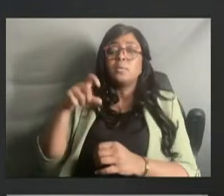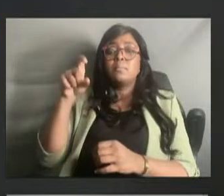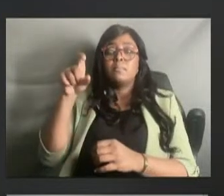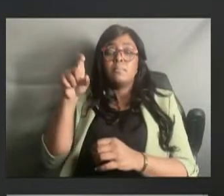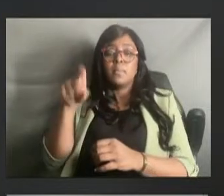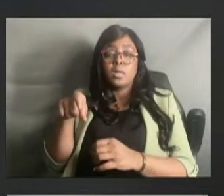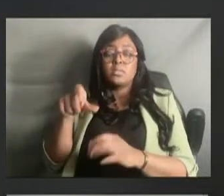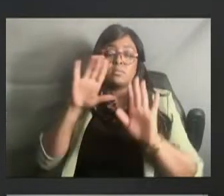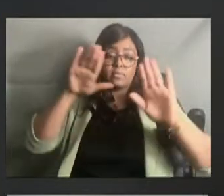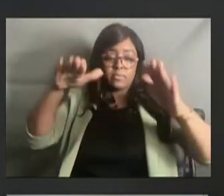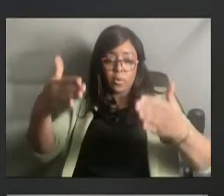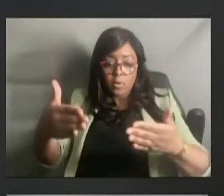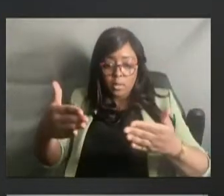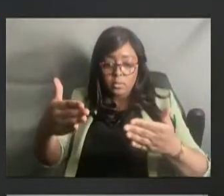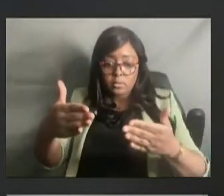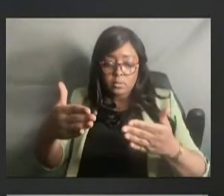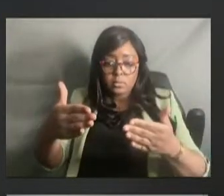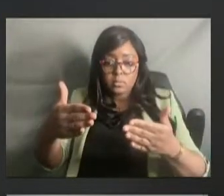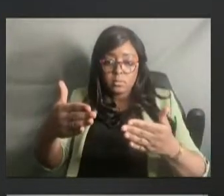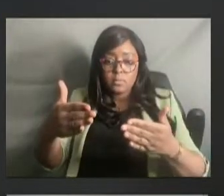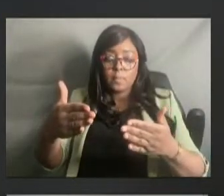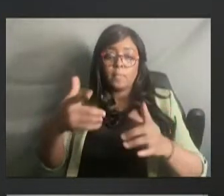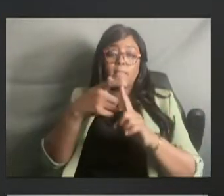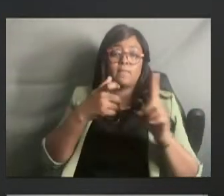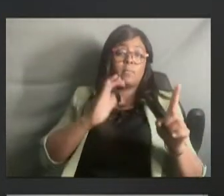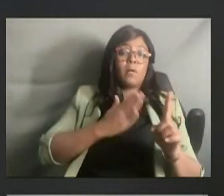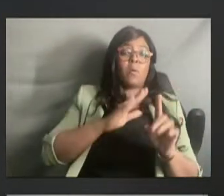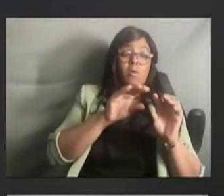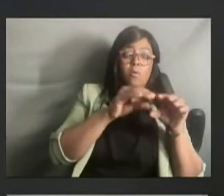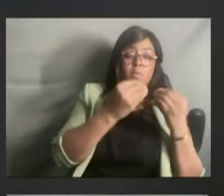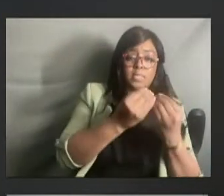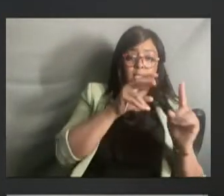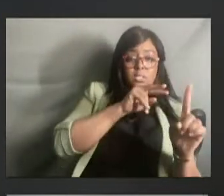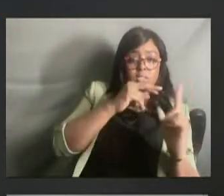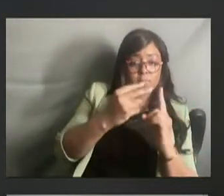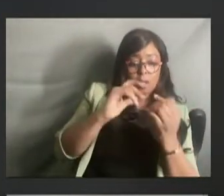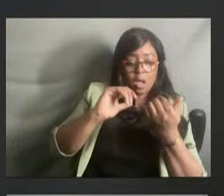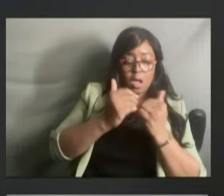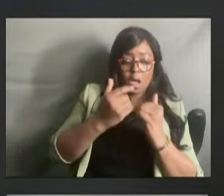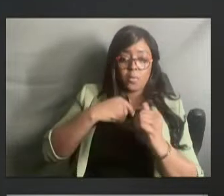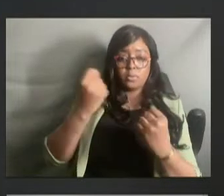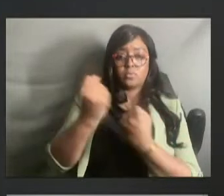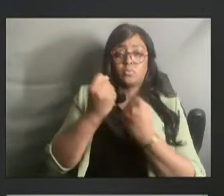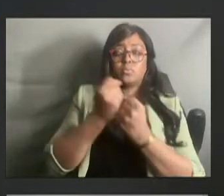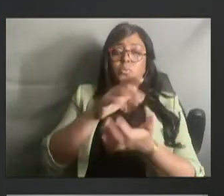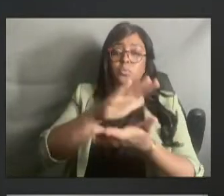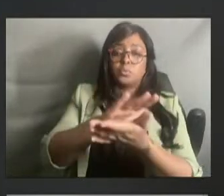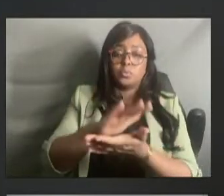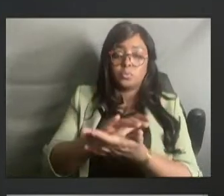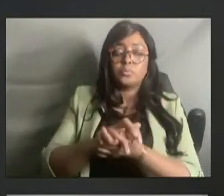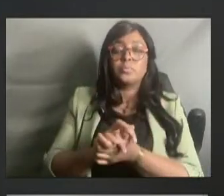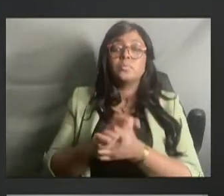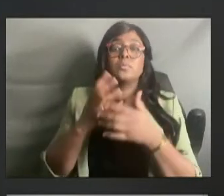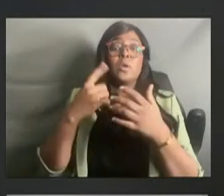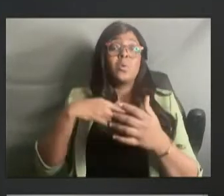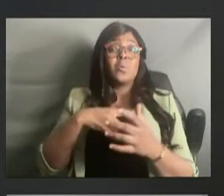schools is what we need to be about. We need to be focused